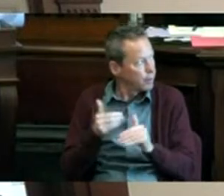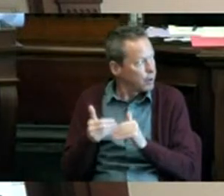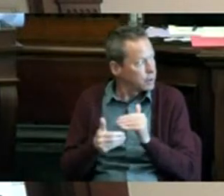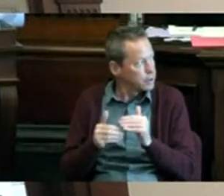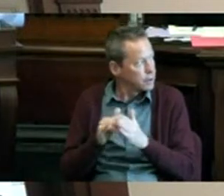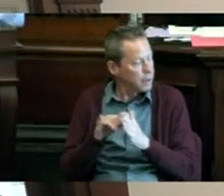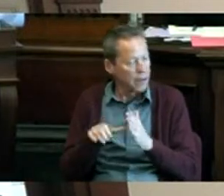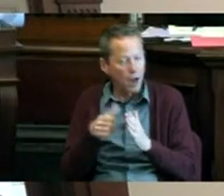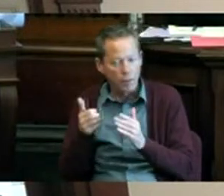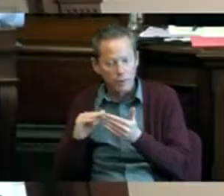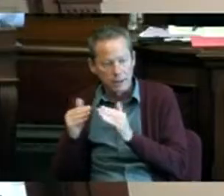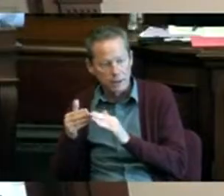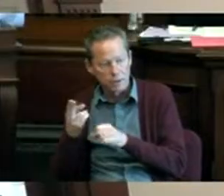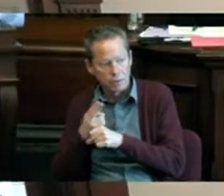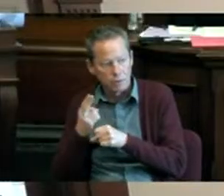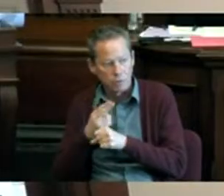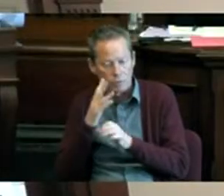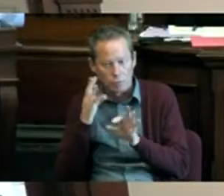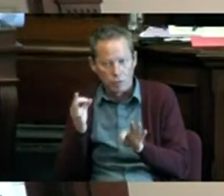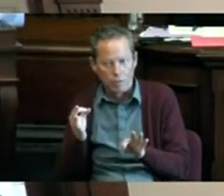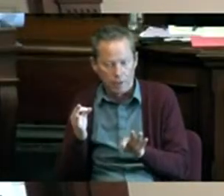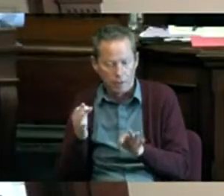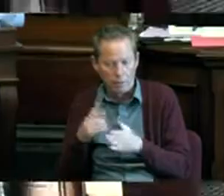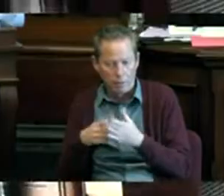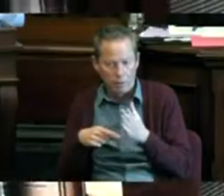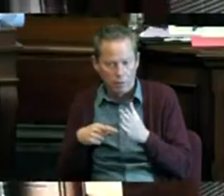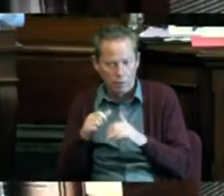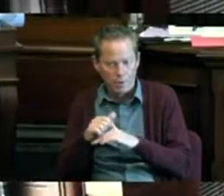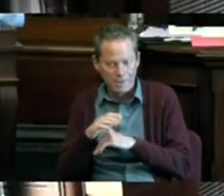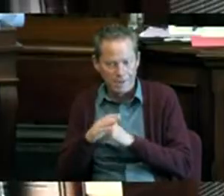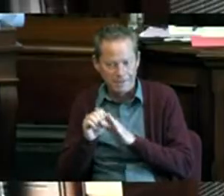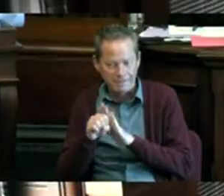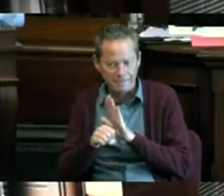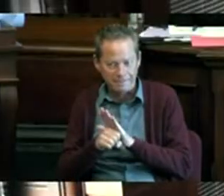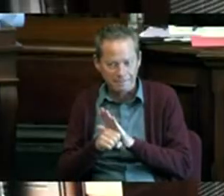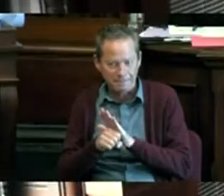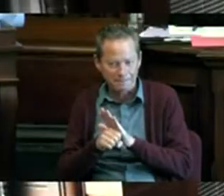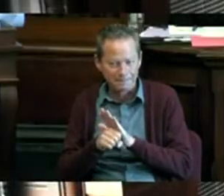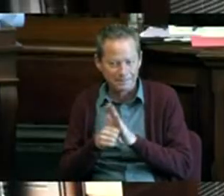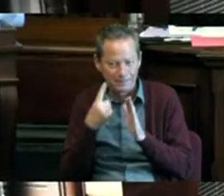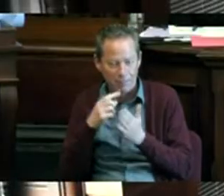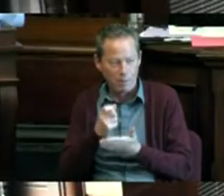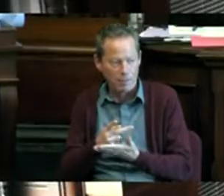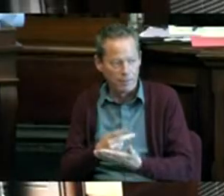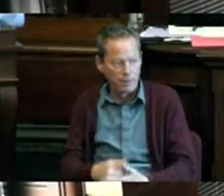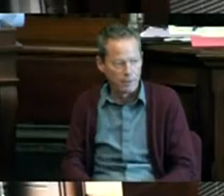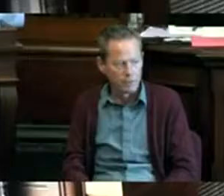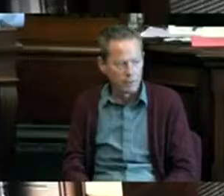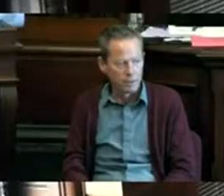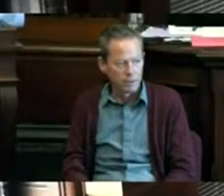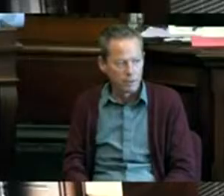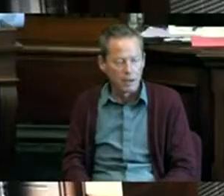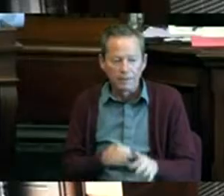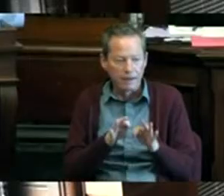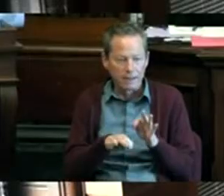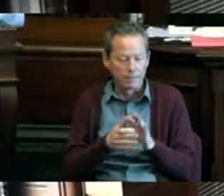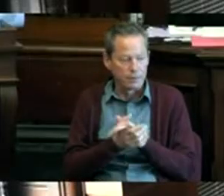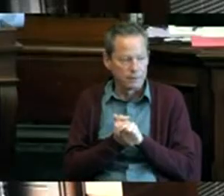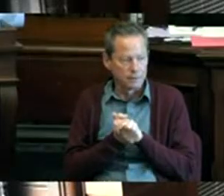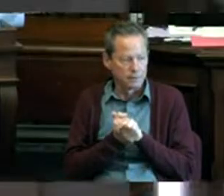evaluations to be sent to the state. Are there other processes that other municipalities use to